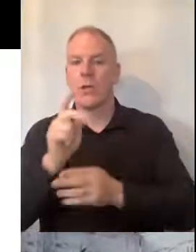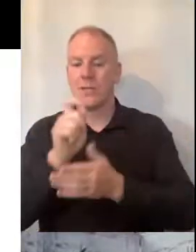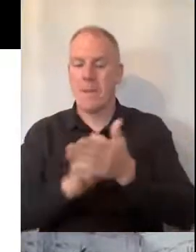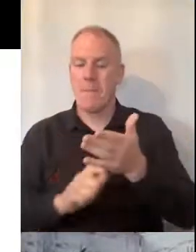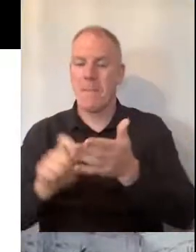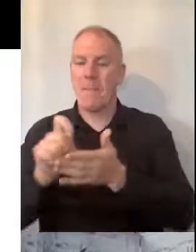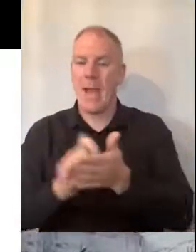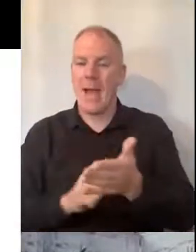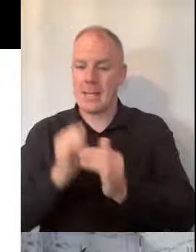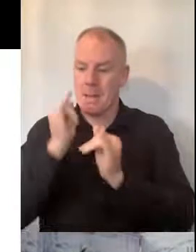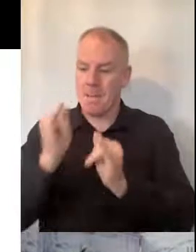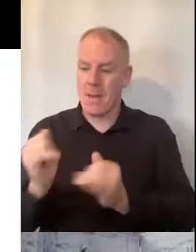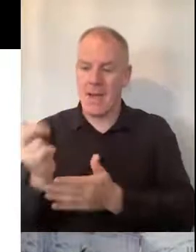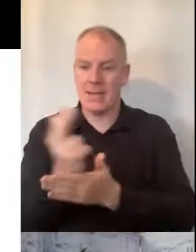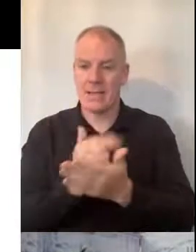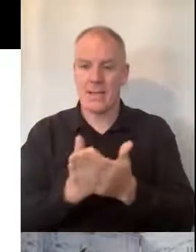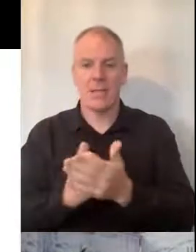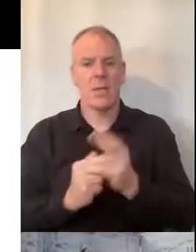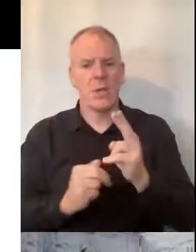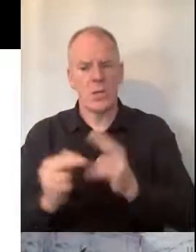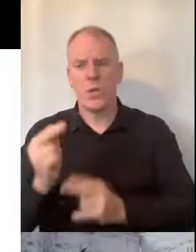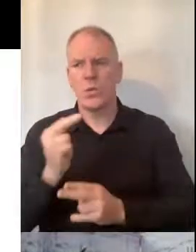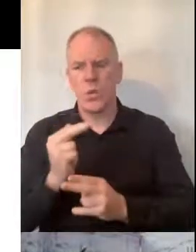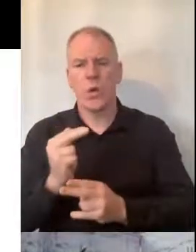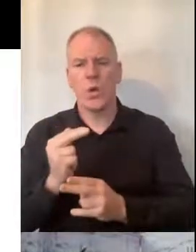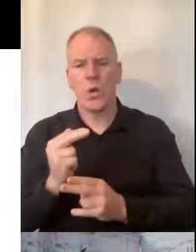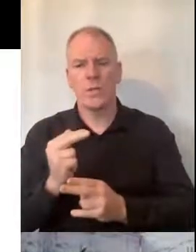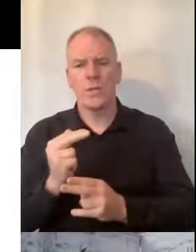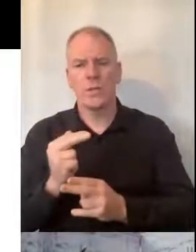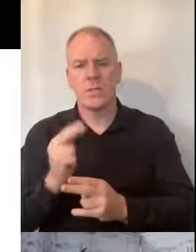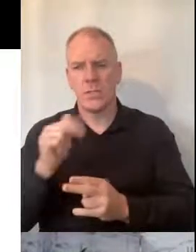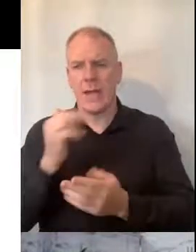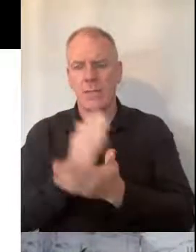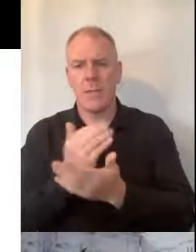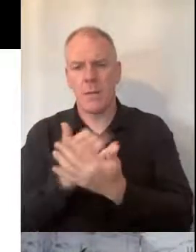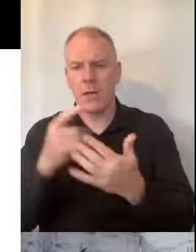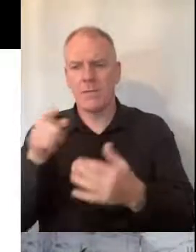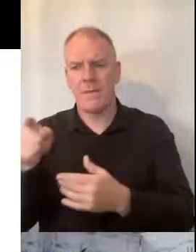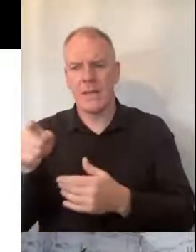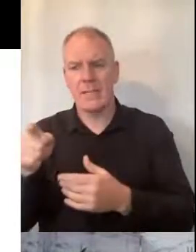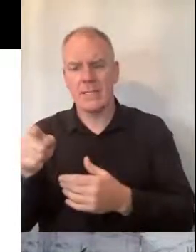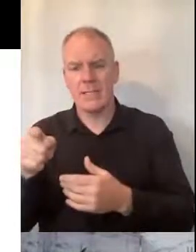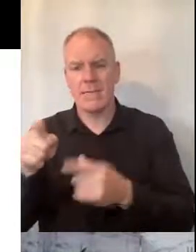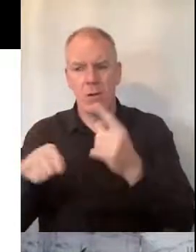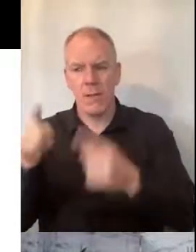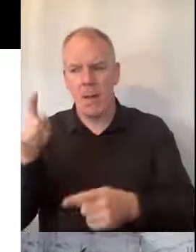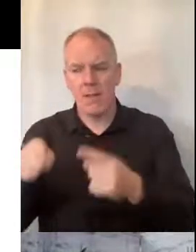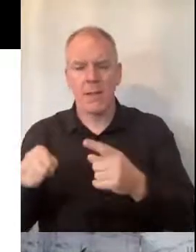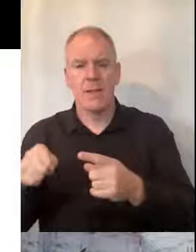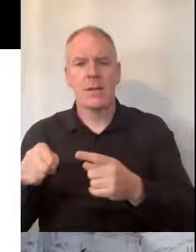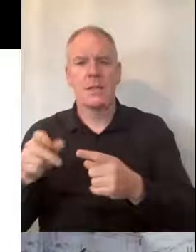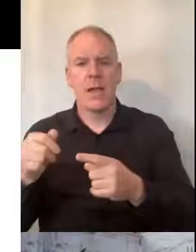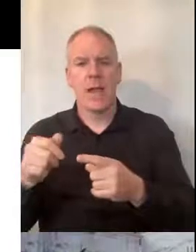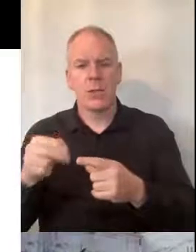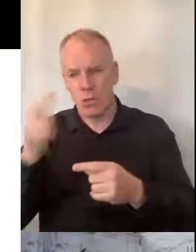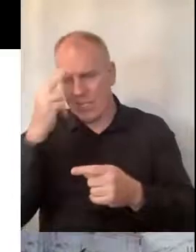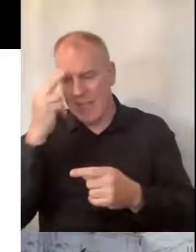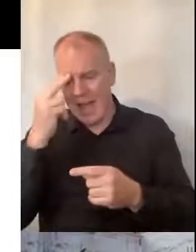So he said you should preempt a lot of this. A lot of you know in terms of your design preempt variability. Preempt that no two people are the